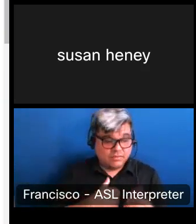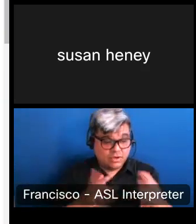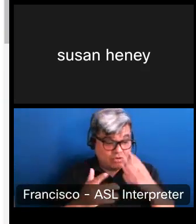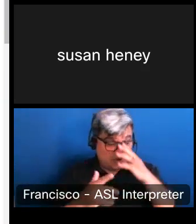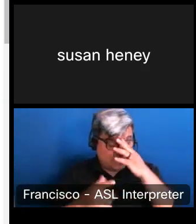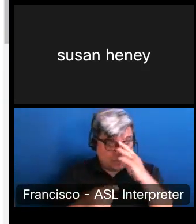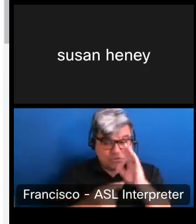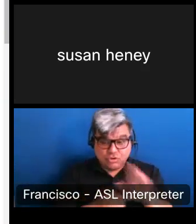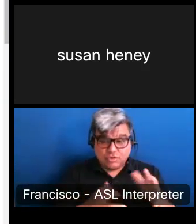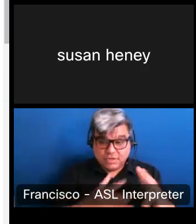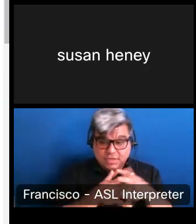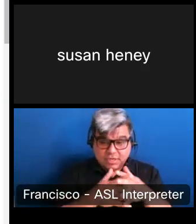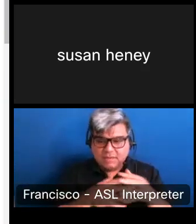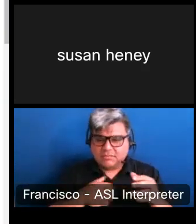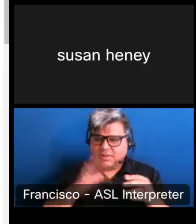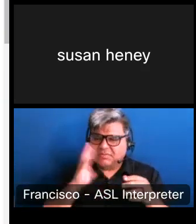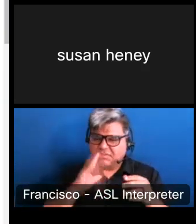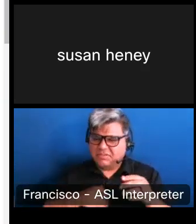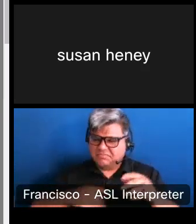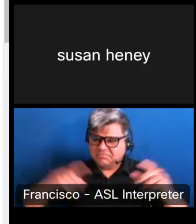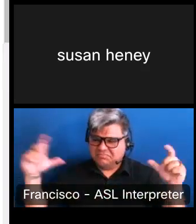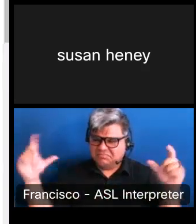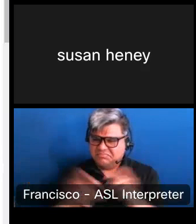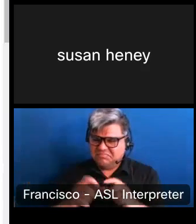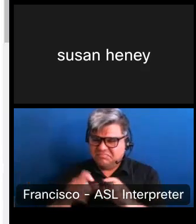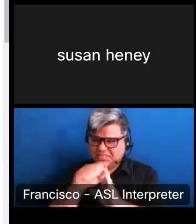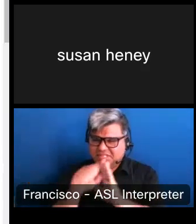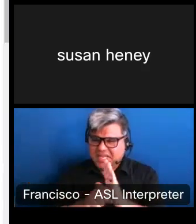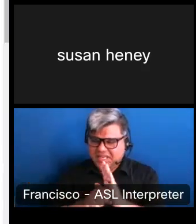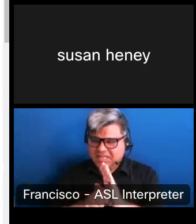Pennsylvania, which I'm only going to put the abbreviation for Pennsylvania. The screen updates,